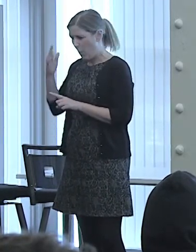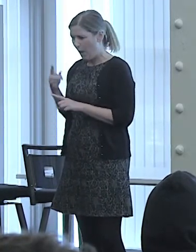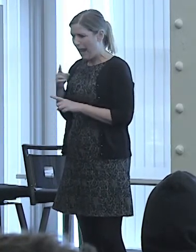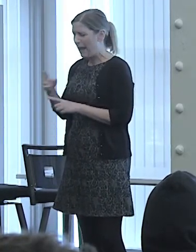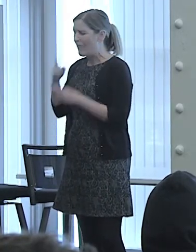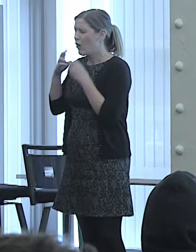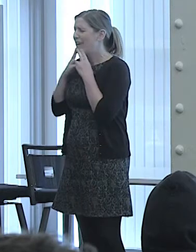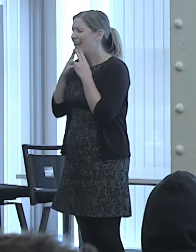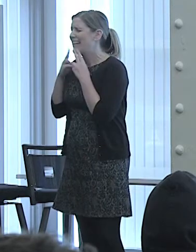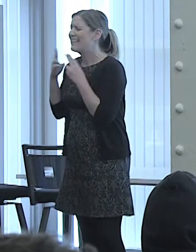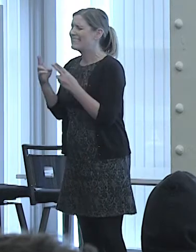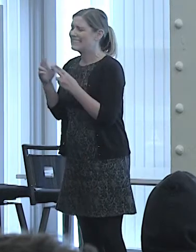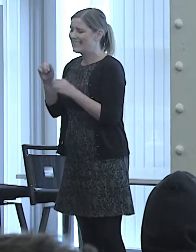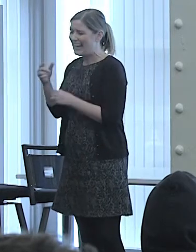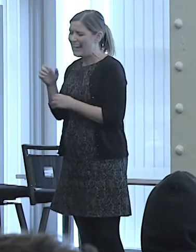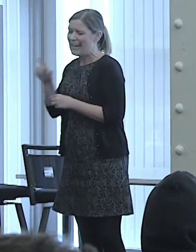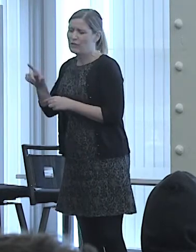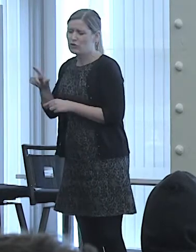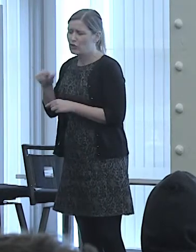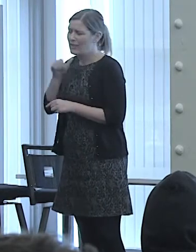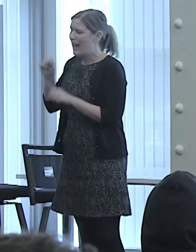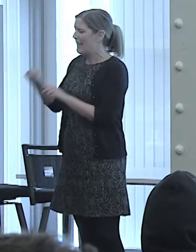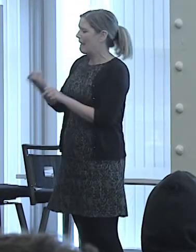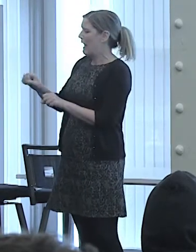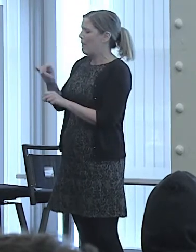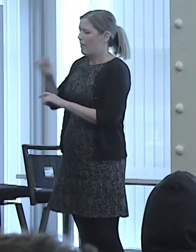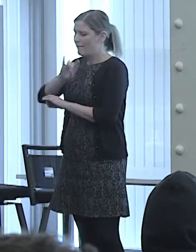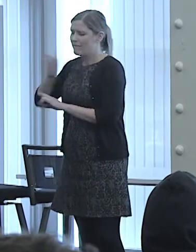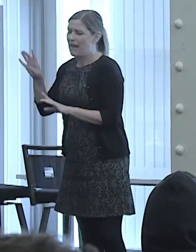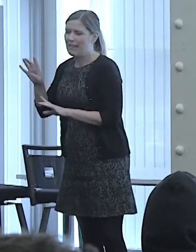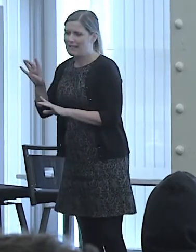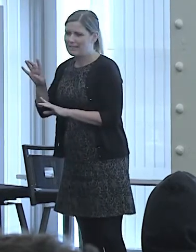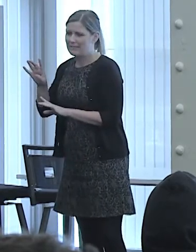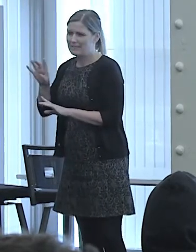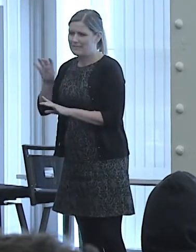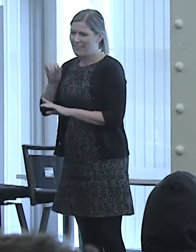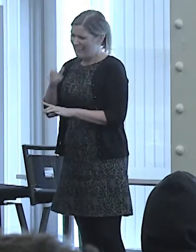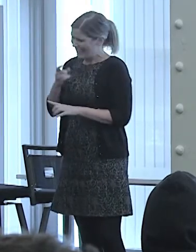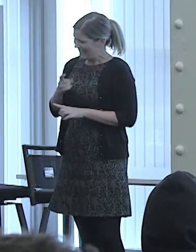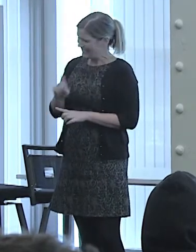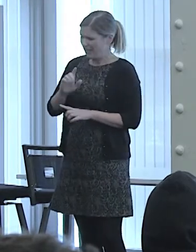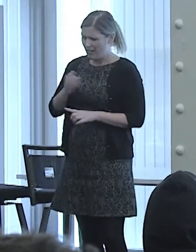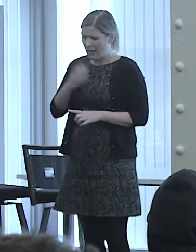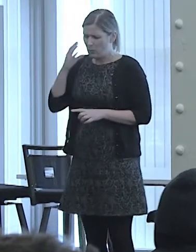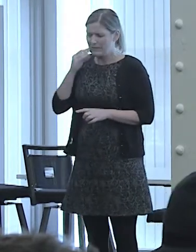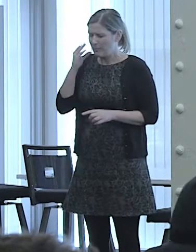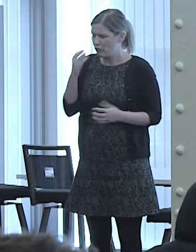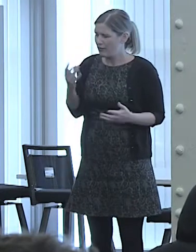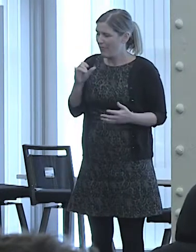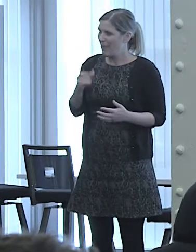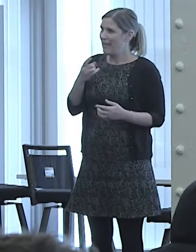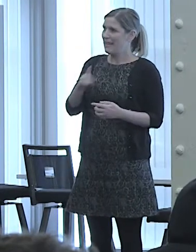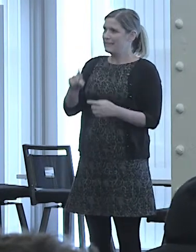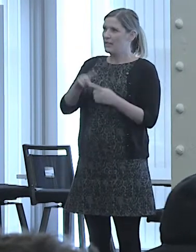untouched by violence? Is an insult to our experience, it is an insult to the collective and individual trauma